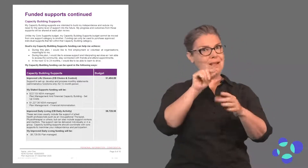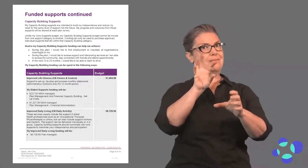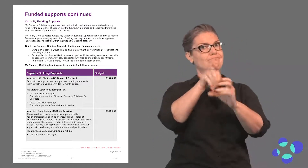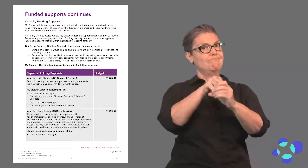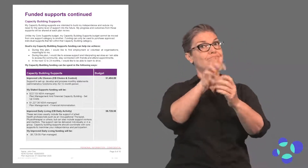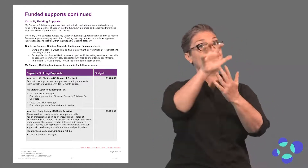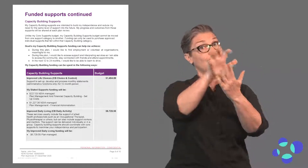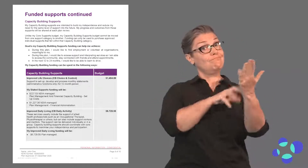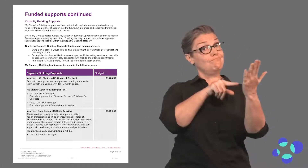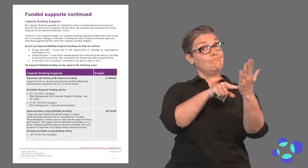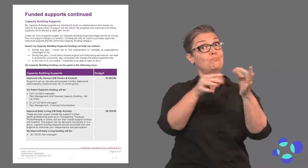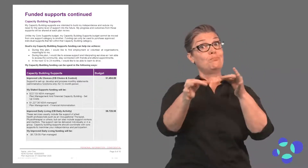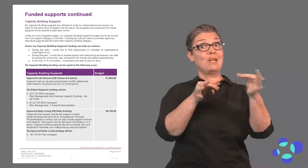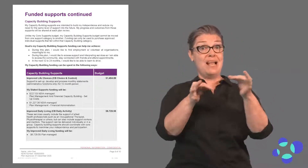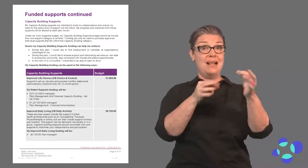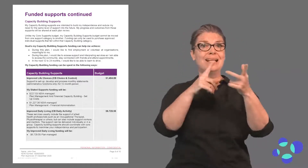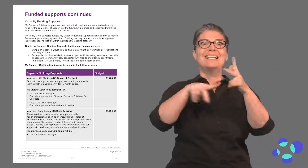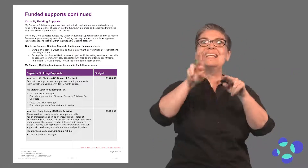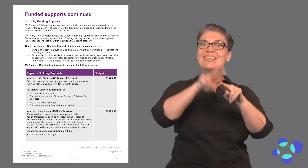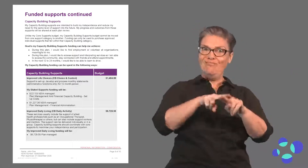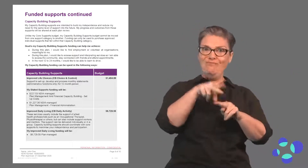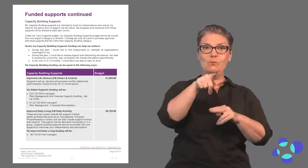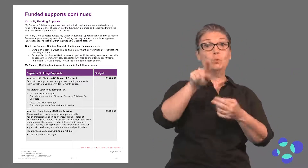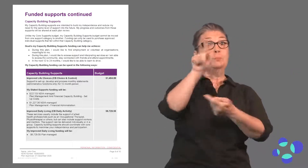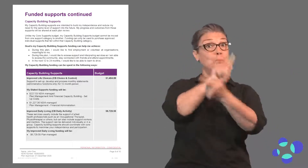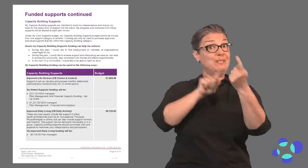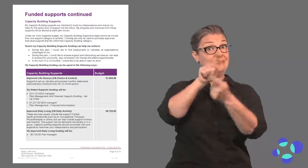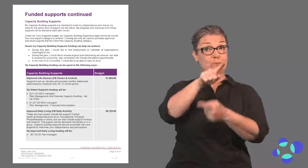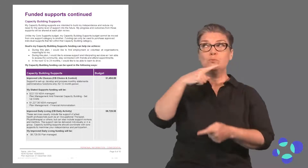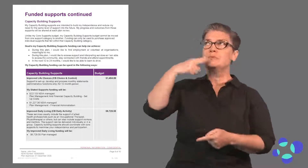Funding for Plan Management is only included in your plan